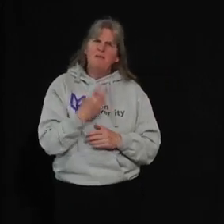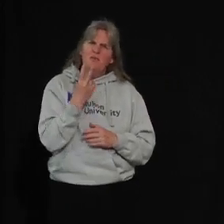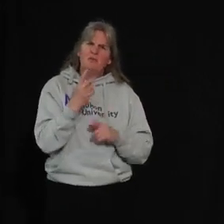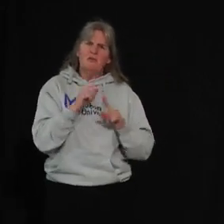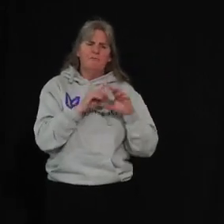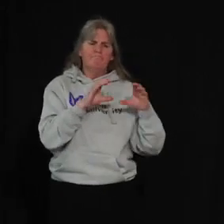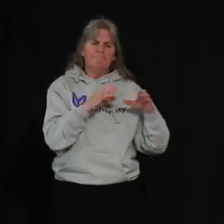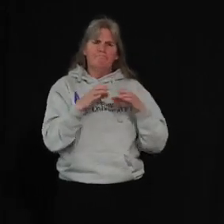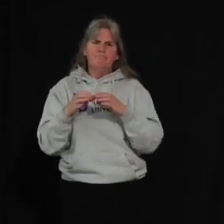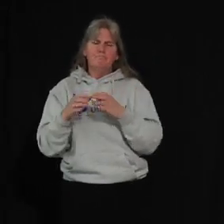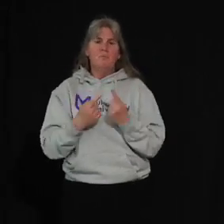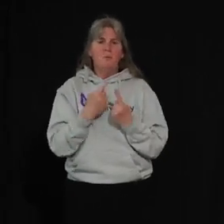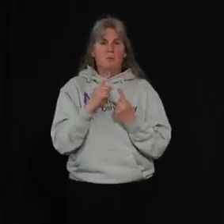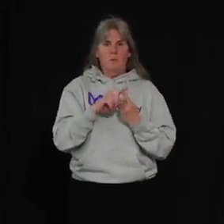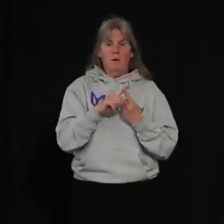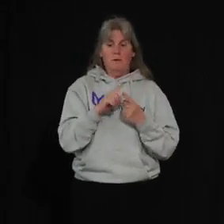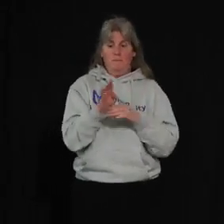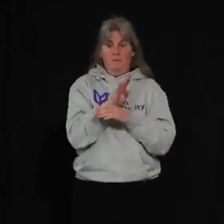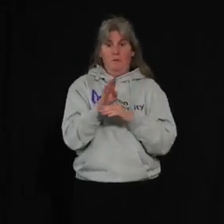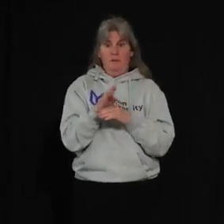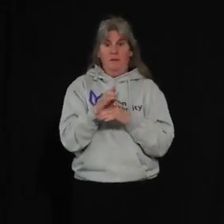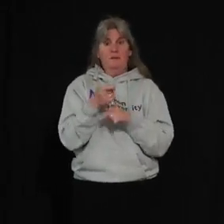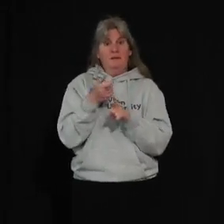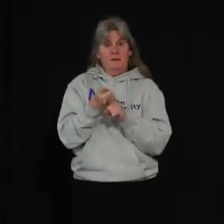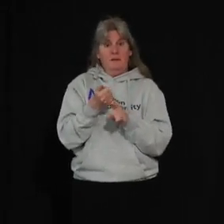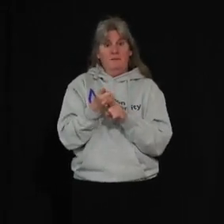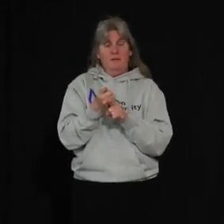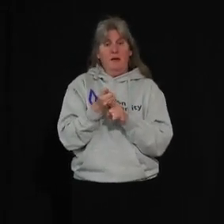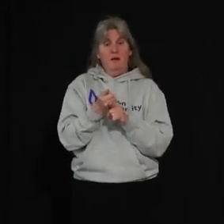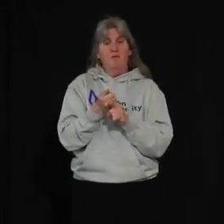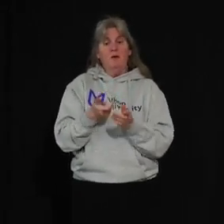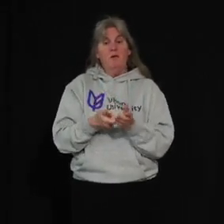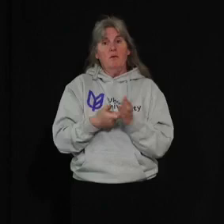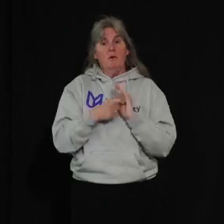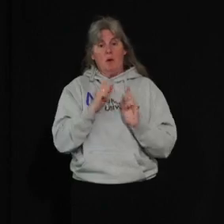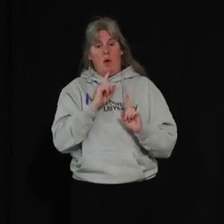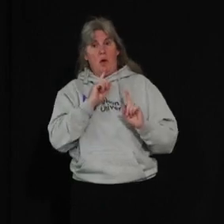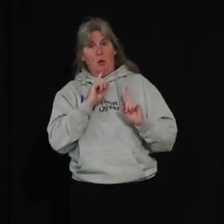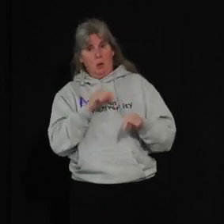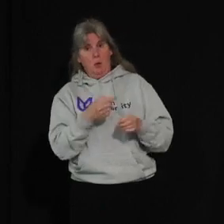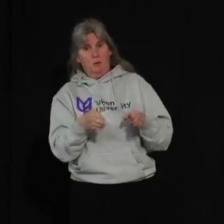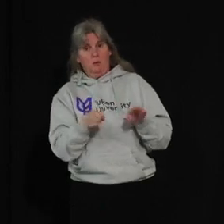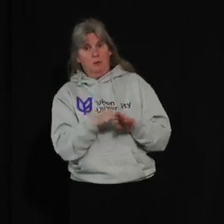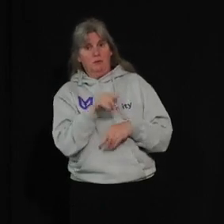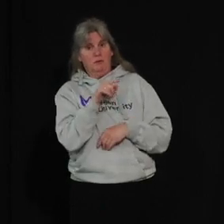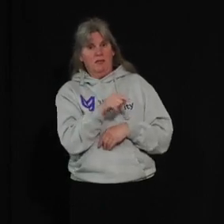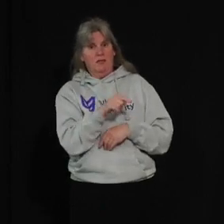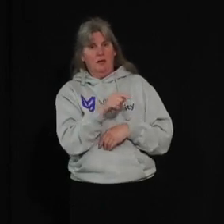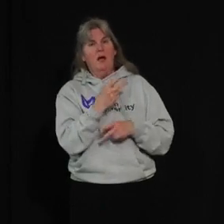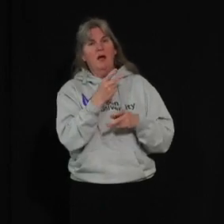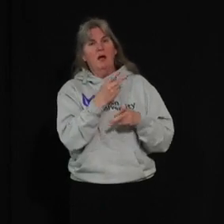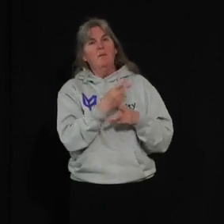again there are two different categories. One is for the businesses that are under the public health and safety act.